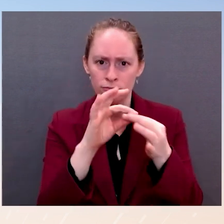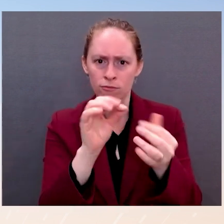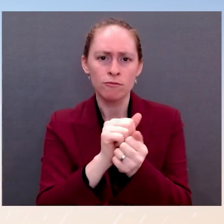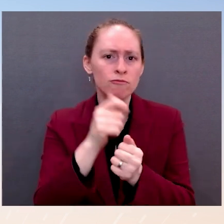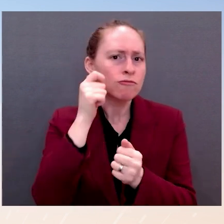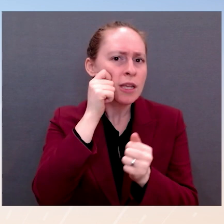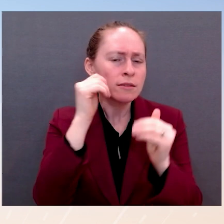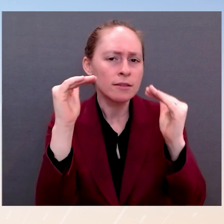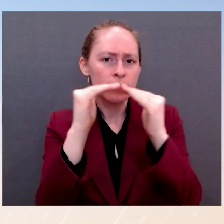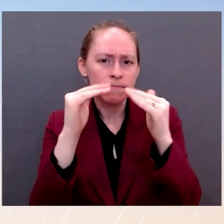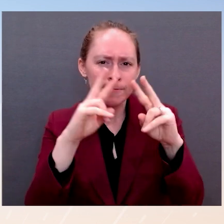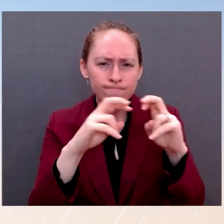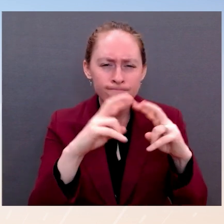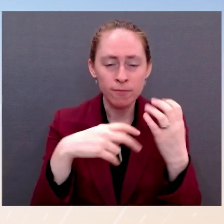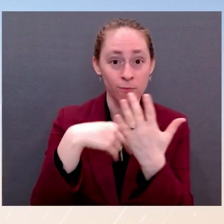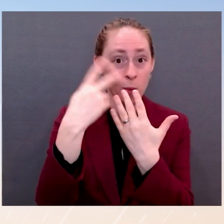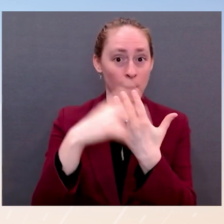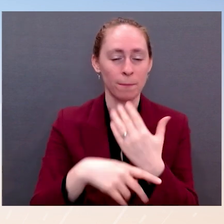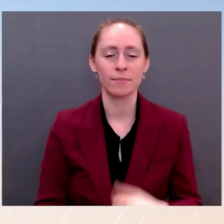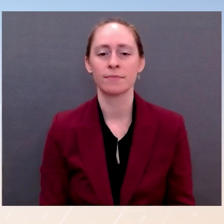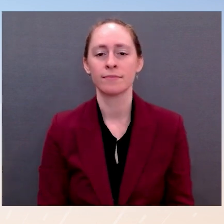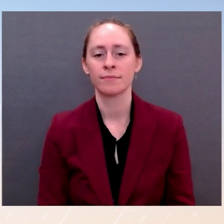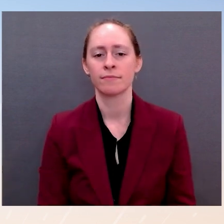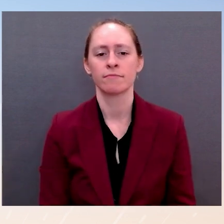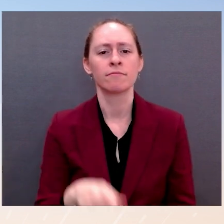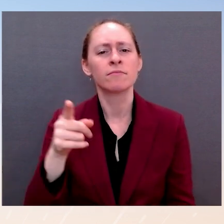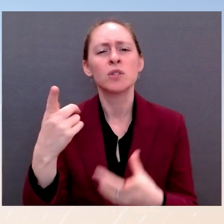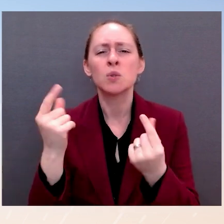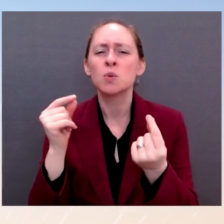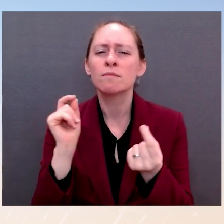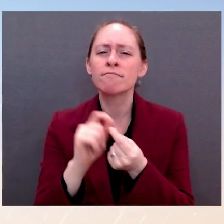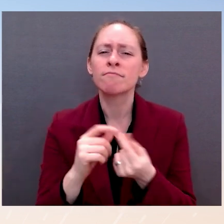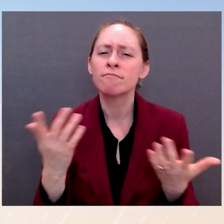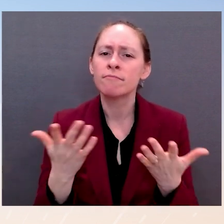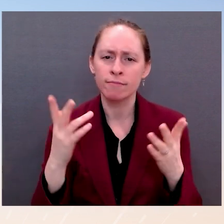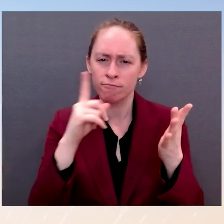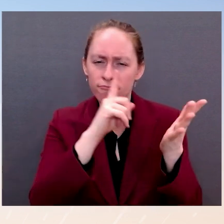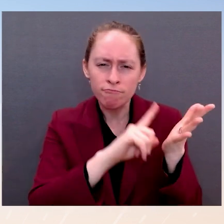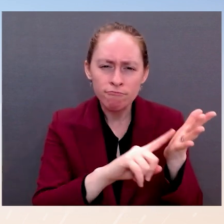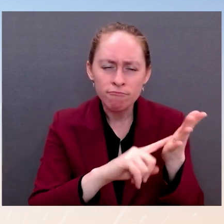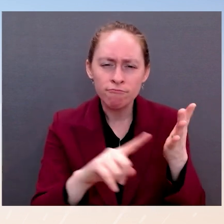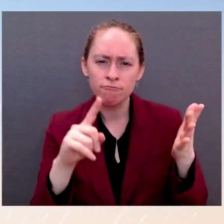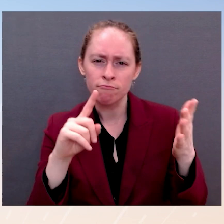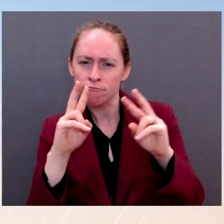Racial Equity and Health Policy Program. In this role, she conducts research and analysis on projects